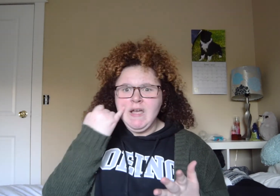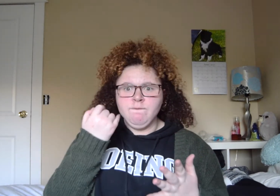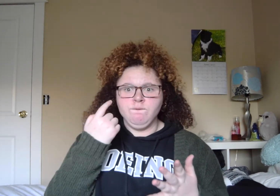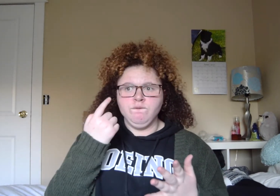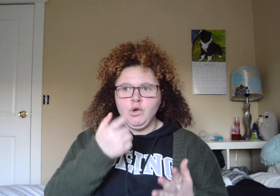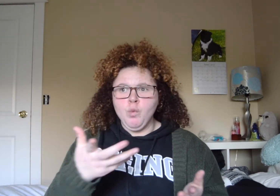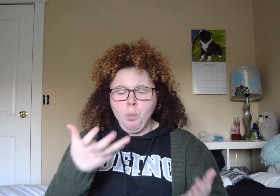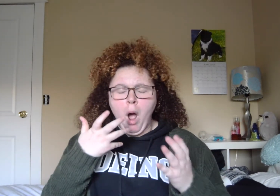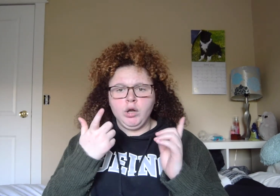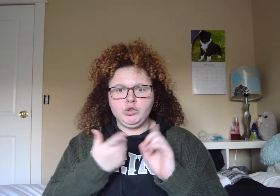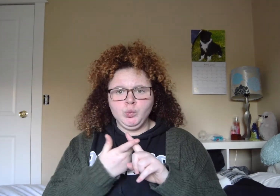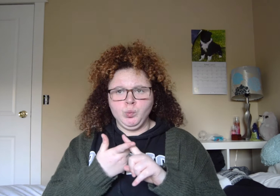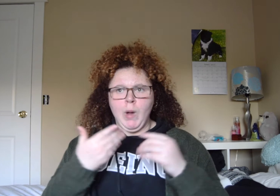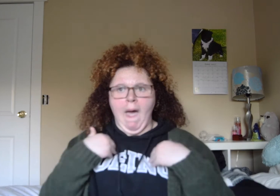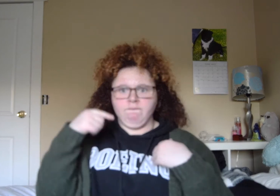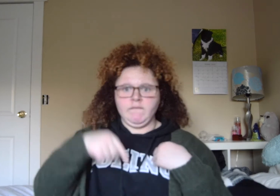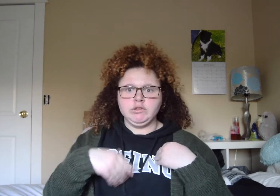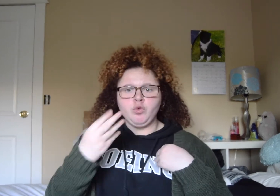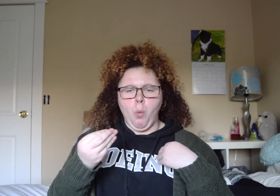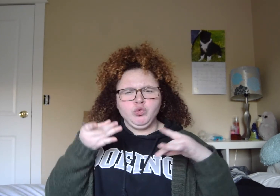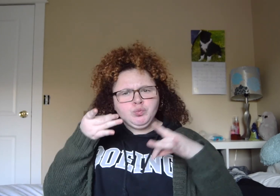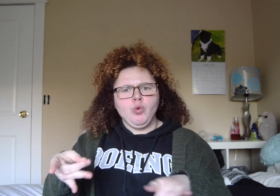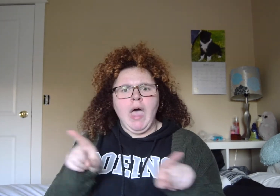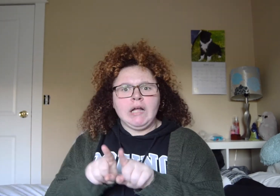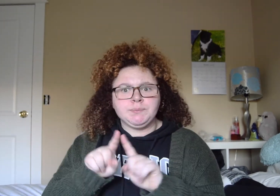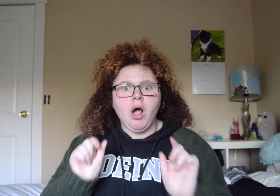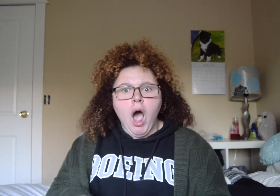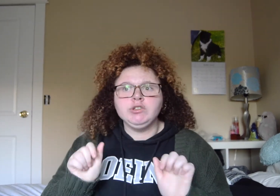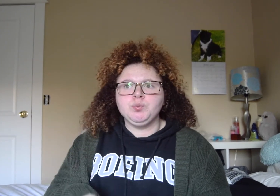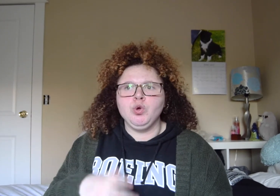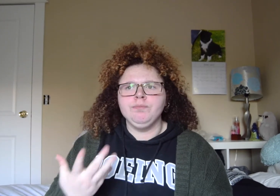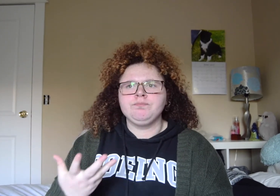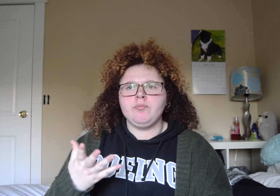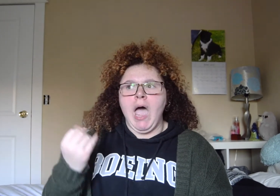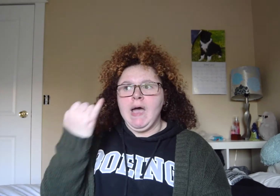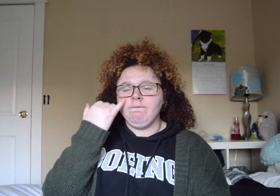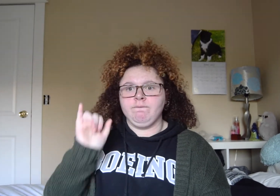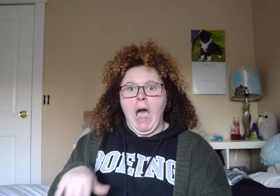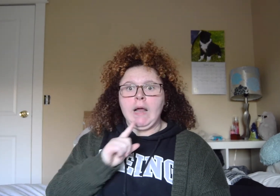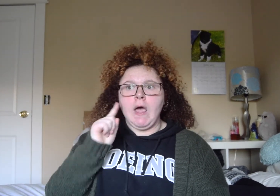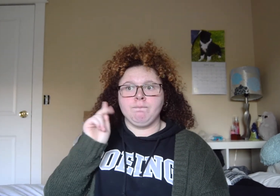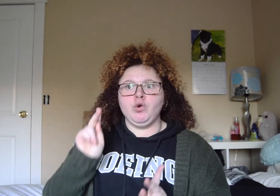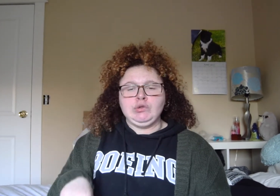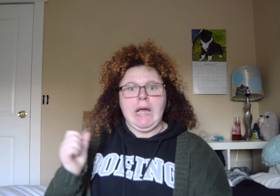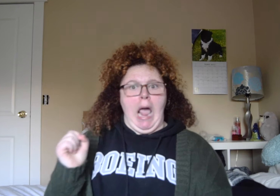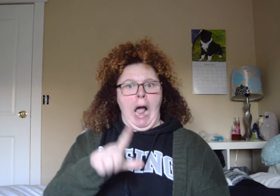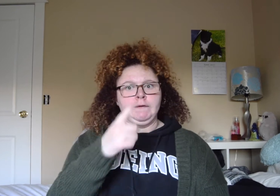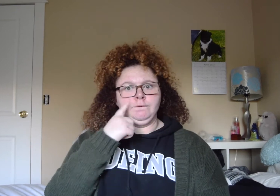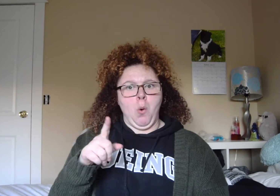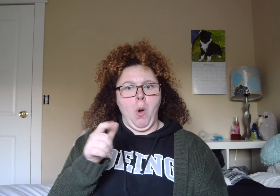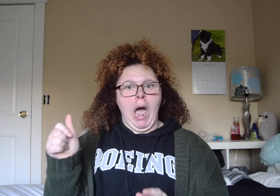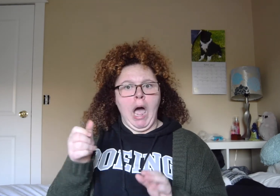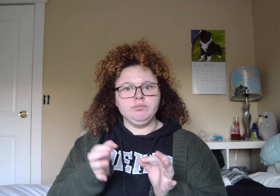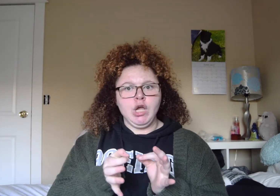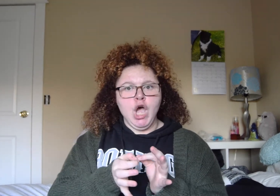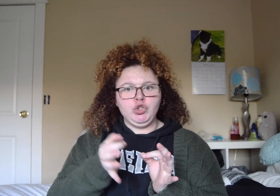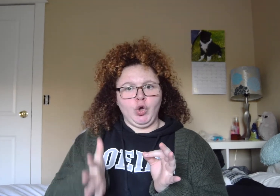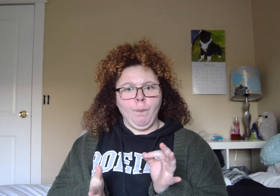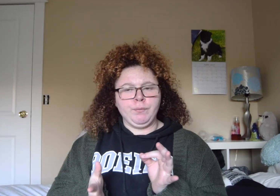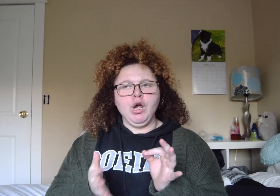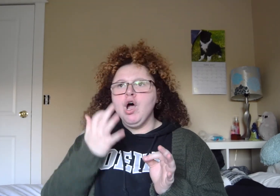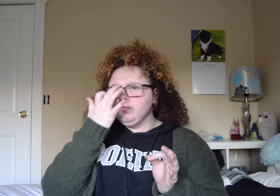If you want to have this situation to go smooth as possible and if a deaf people asks for an interpreter